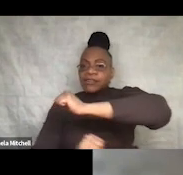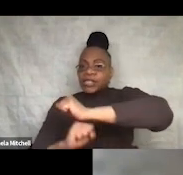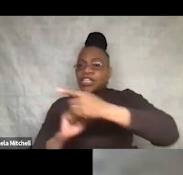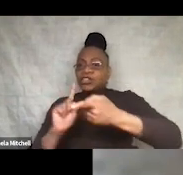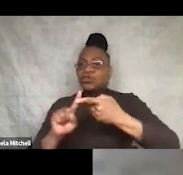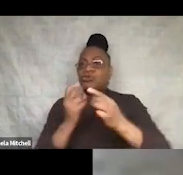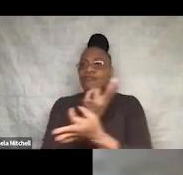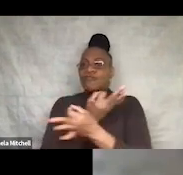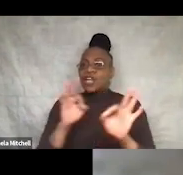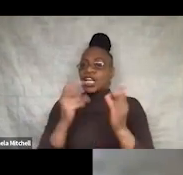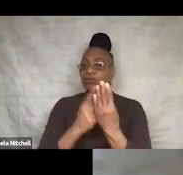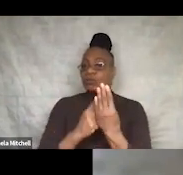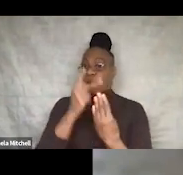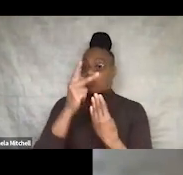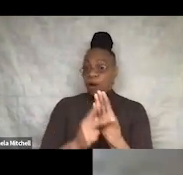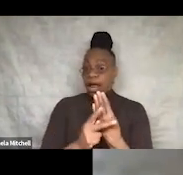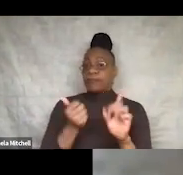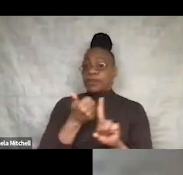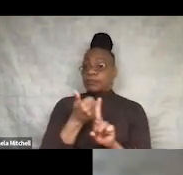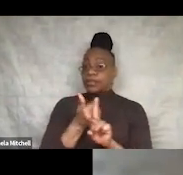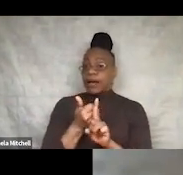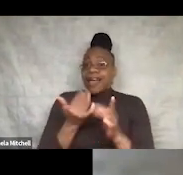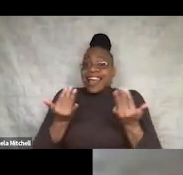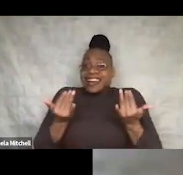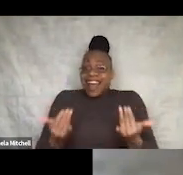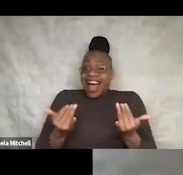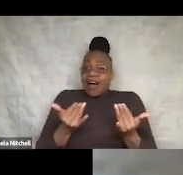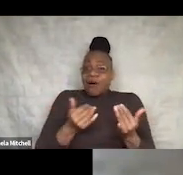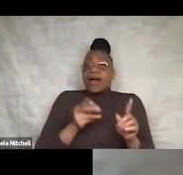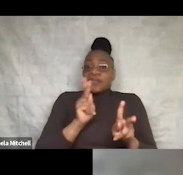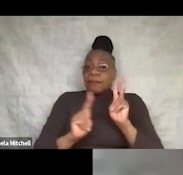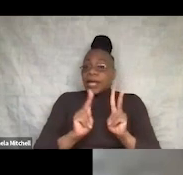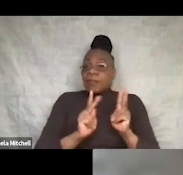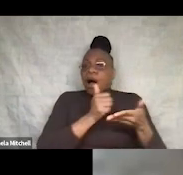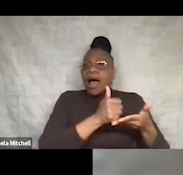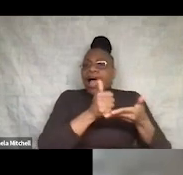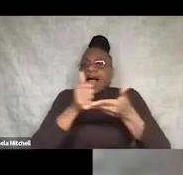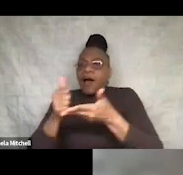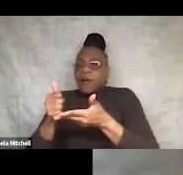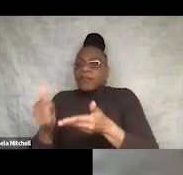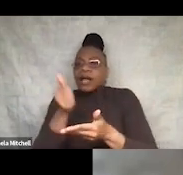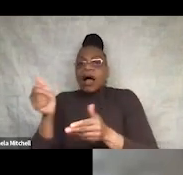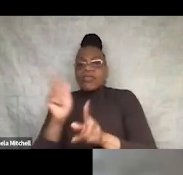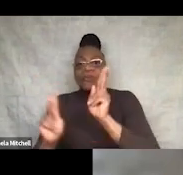and now, they are working and helping others, right? So lived experience being honored,